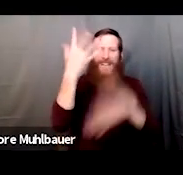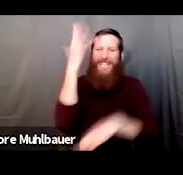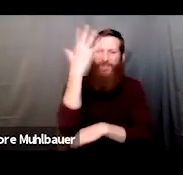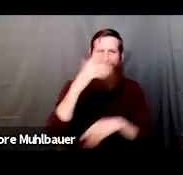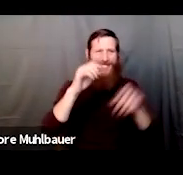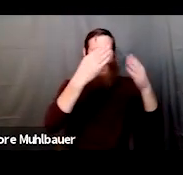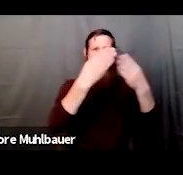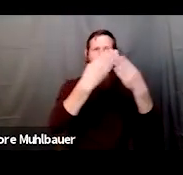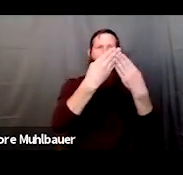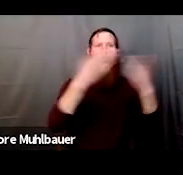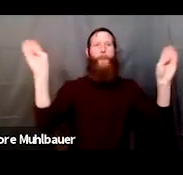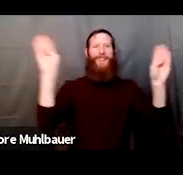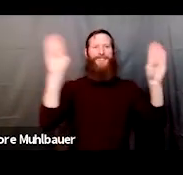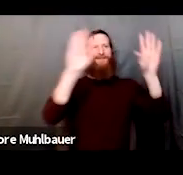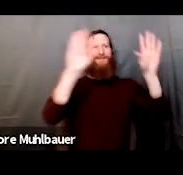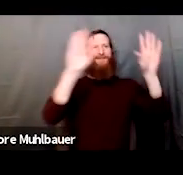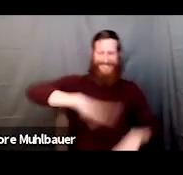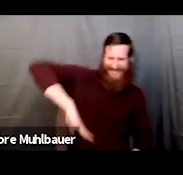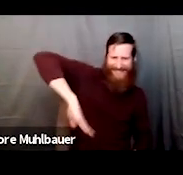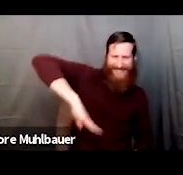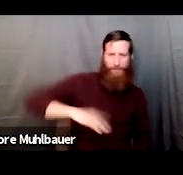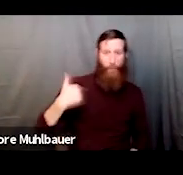we would expect that to be avalanche terrain